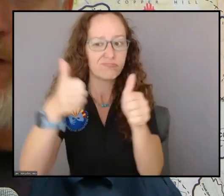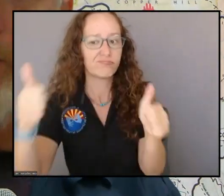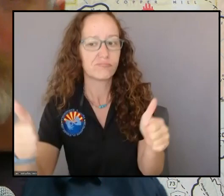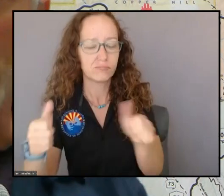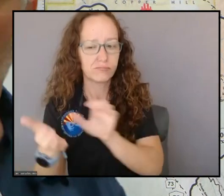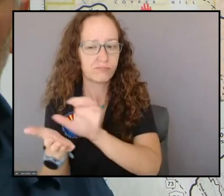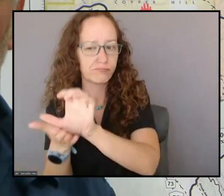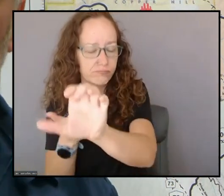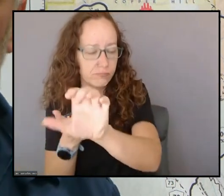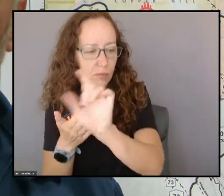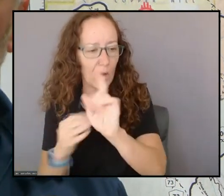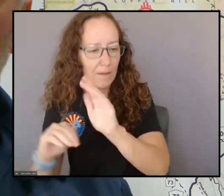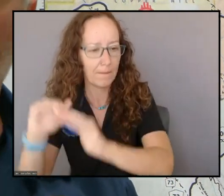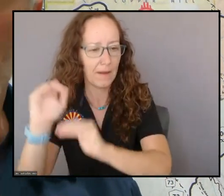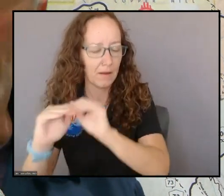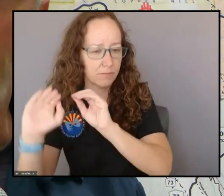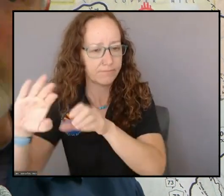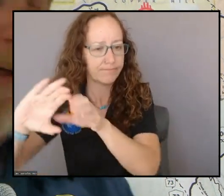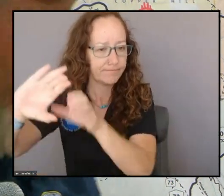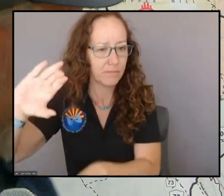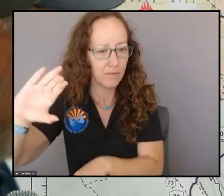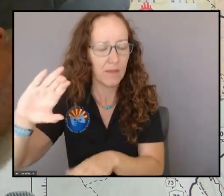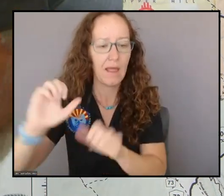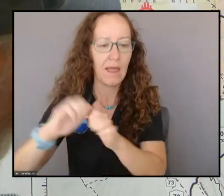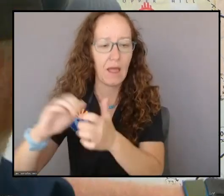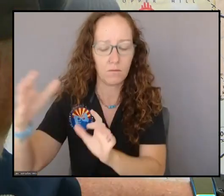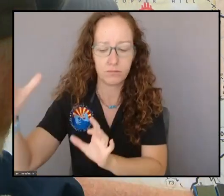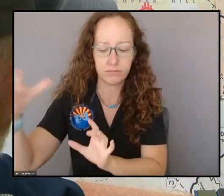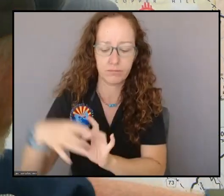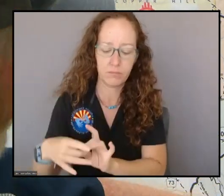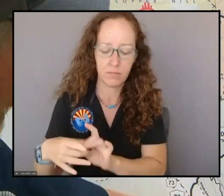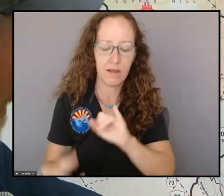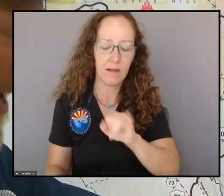Peak in that area. To have an indirect line that